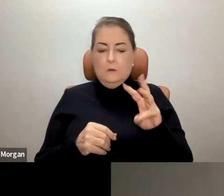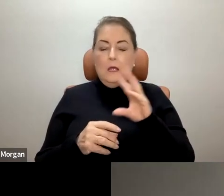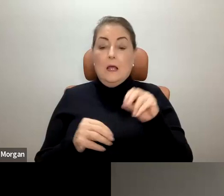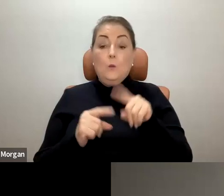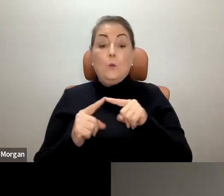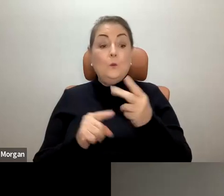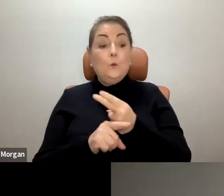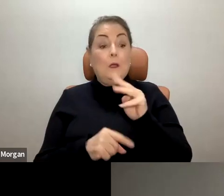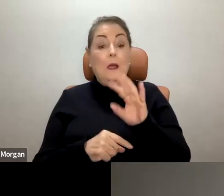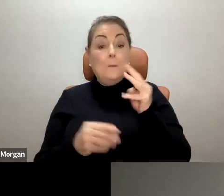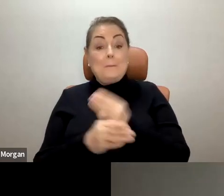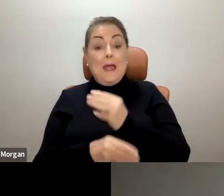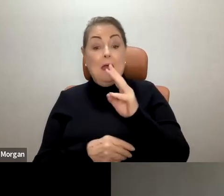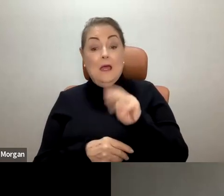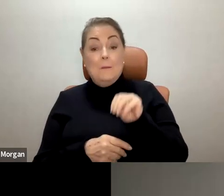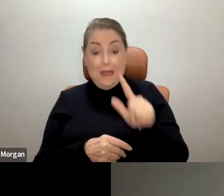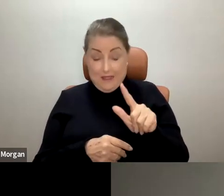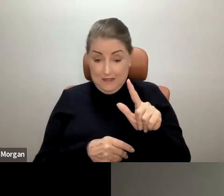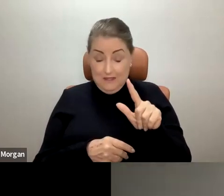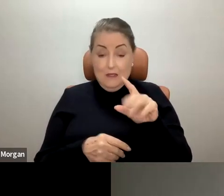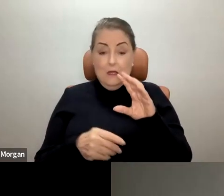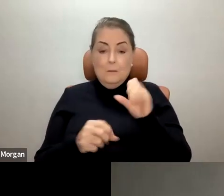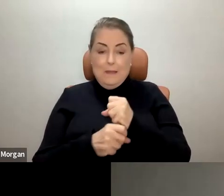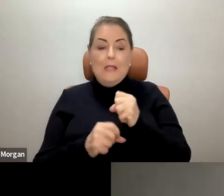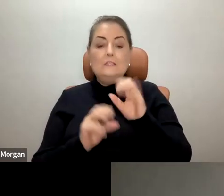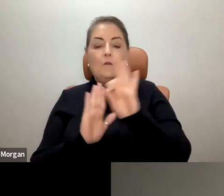Mathml, it does make formulas and things accessible. So